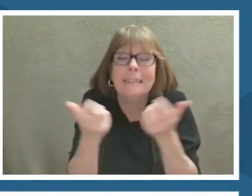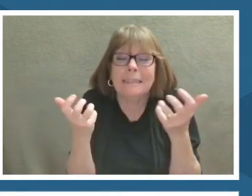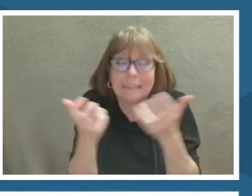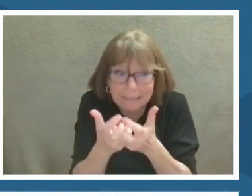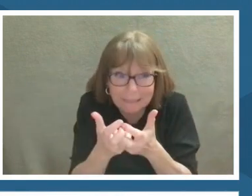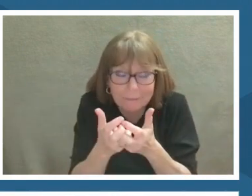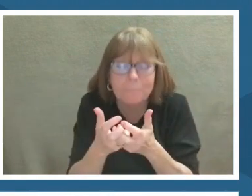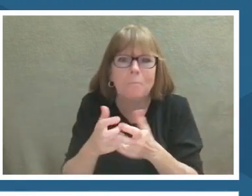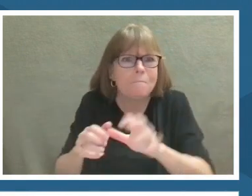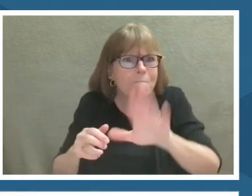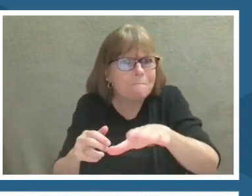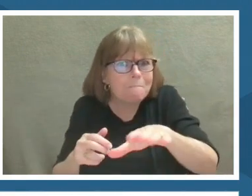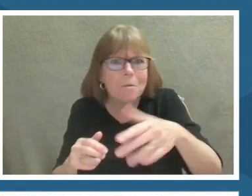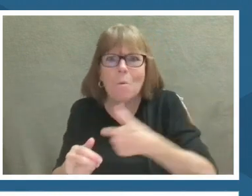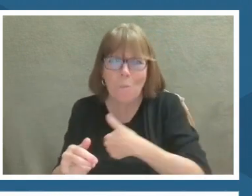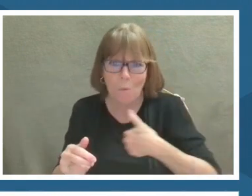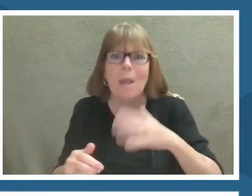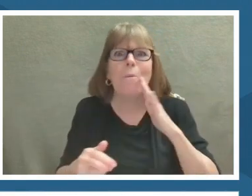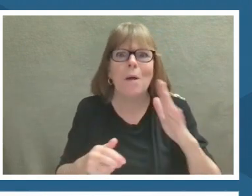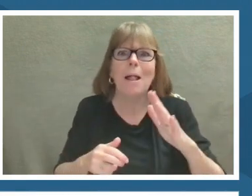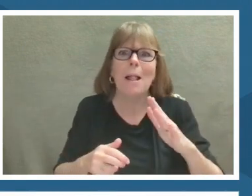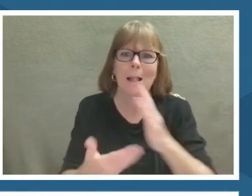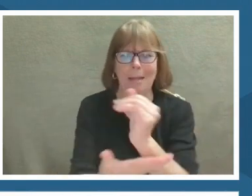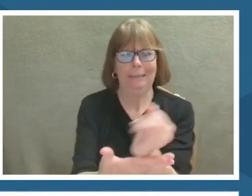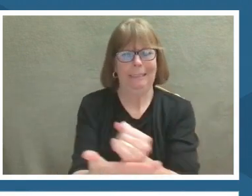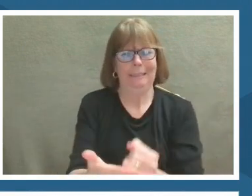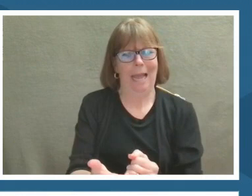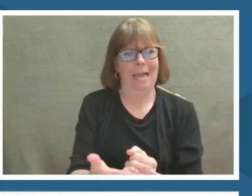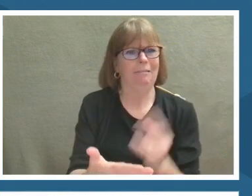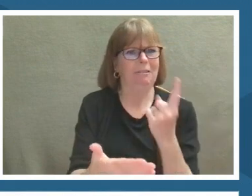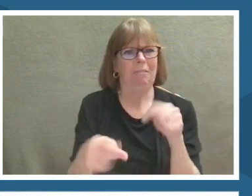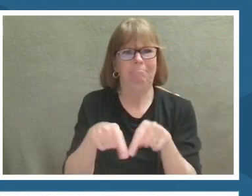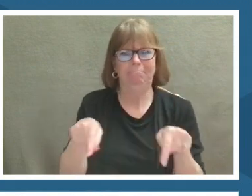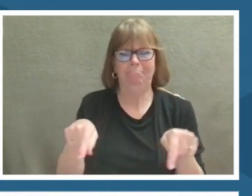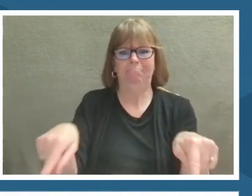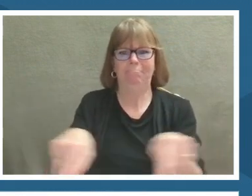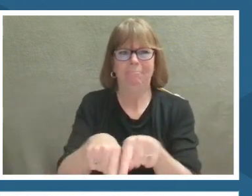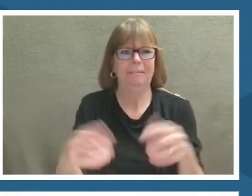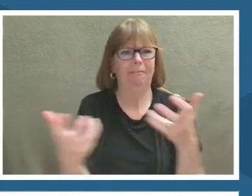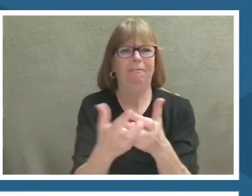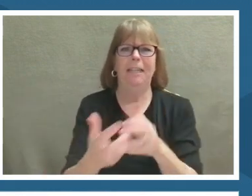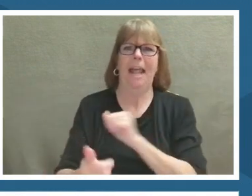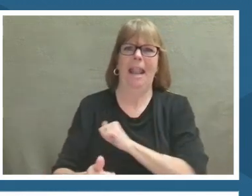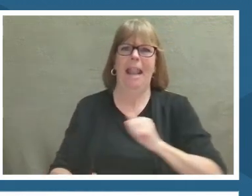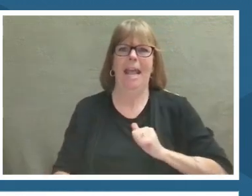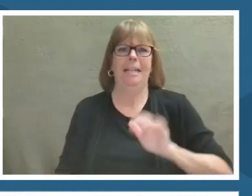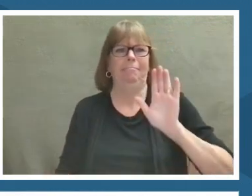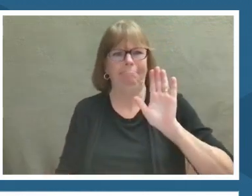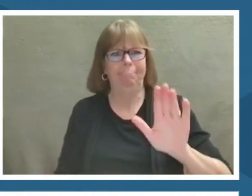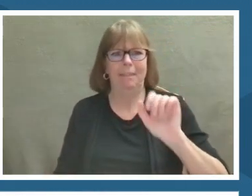we're going to design a garden that's suitable to the climate of atlanta